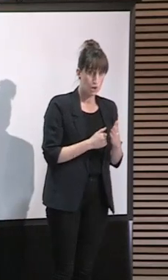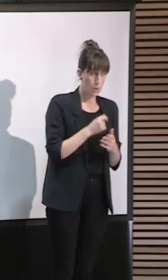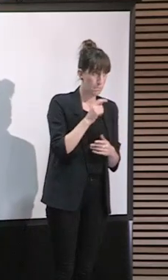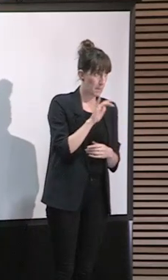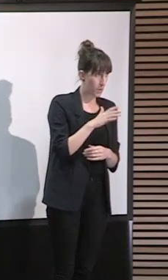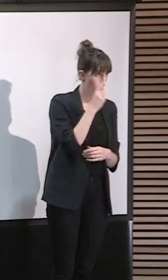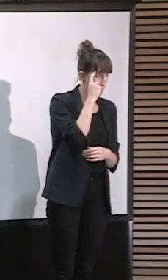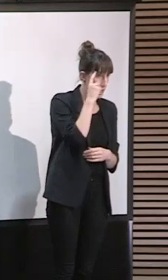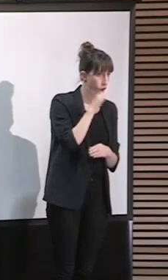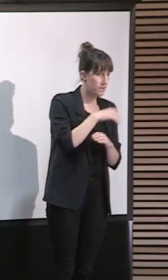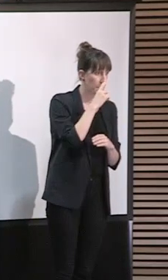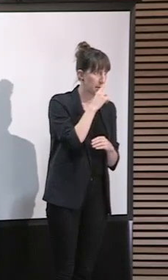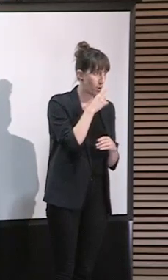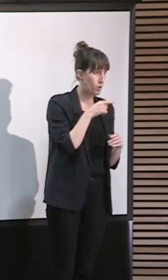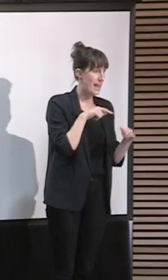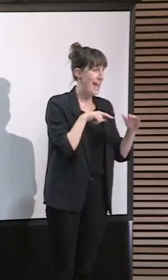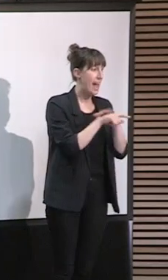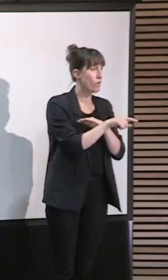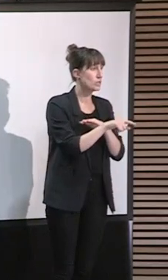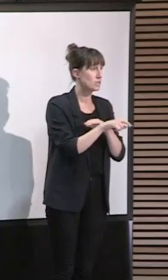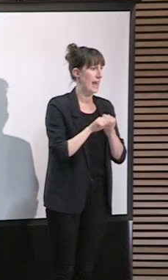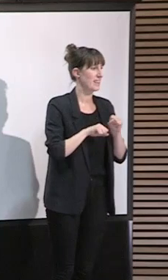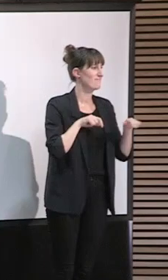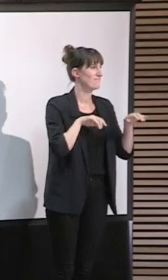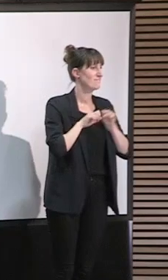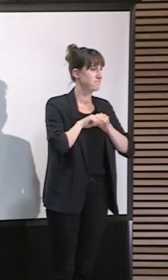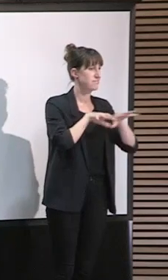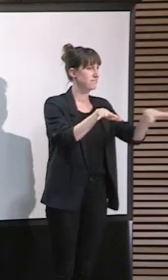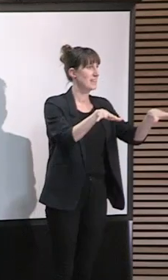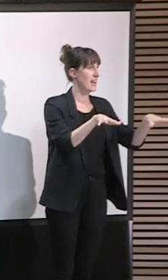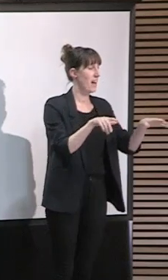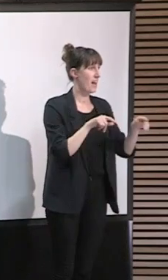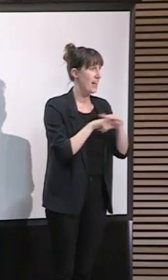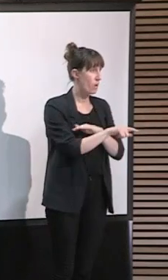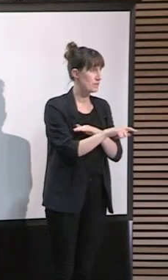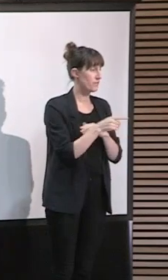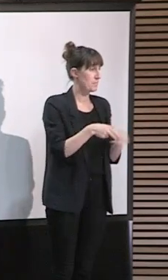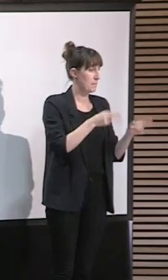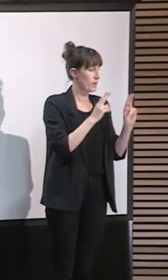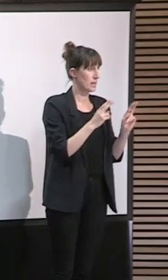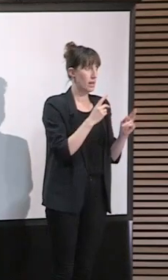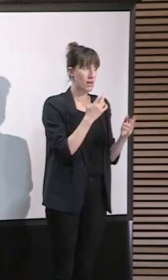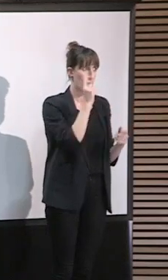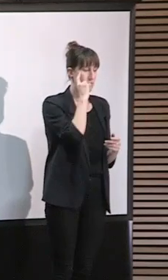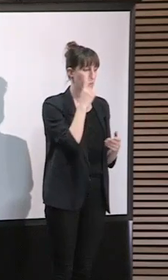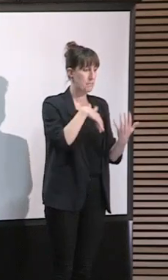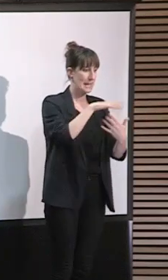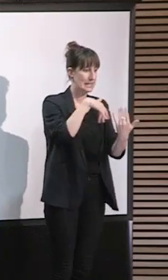Would you be disappointed to learn people were mixing, people that were infected and who weren't when they had to